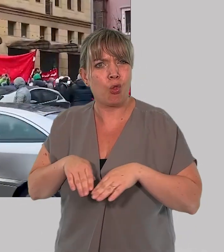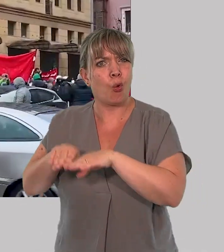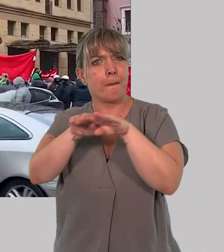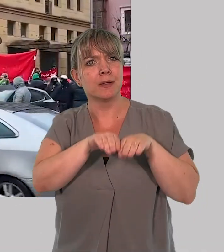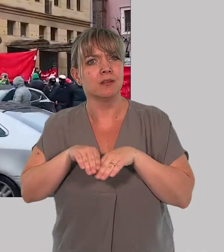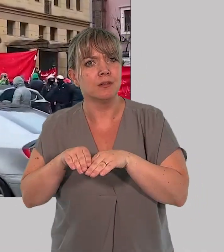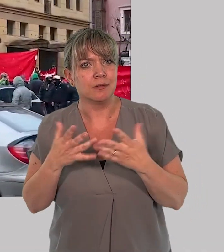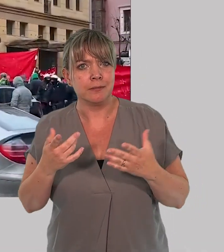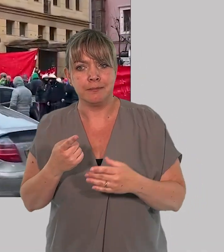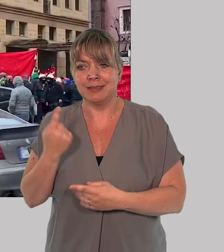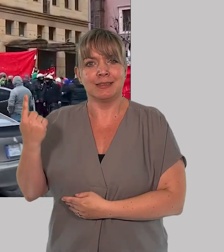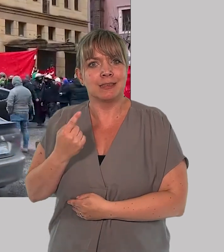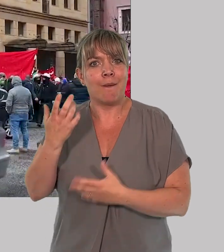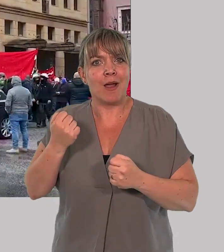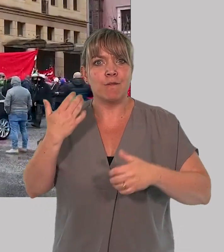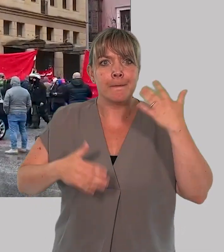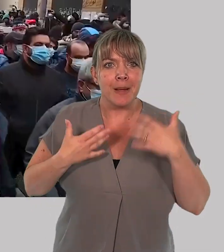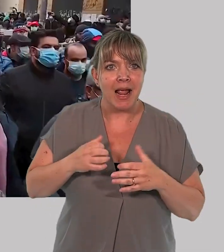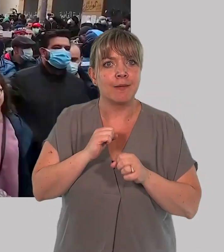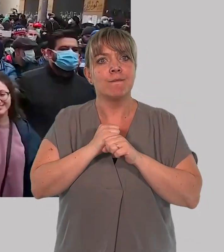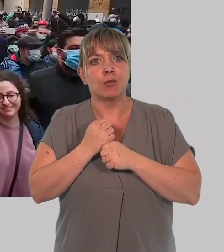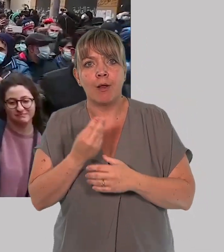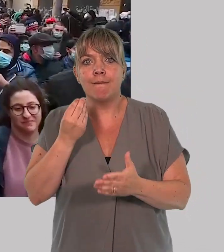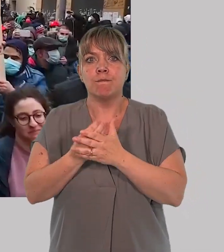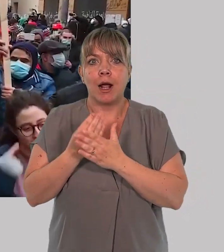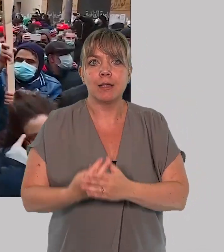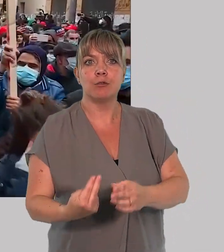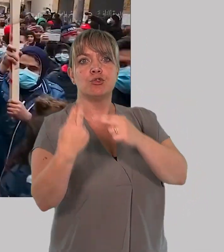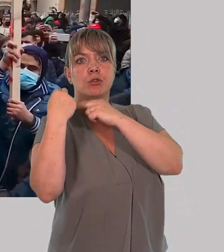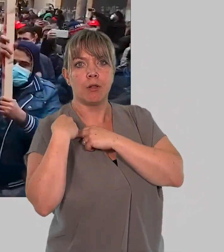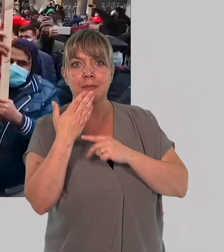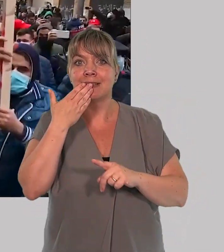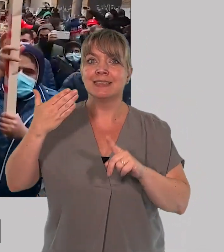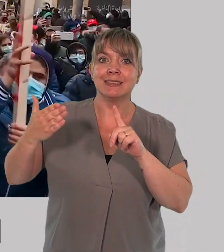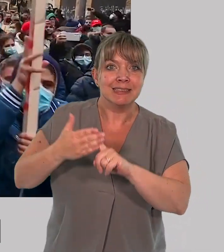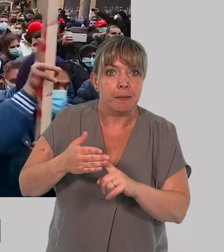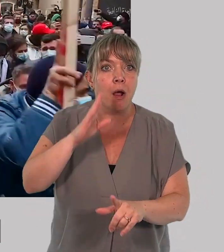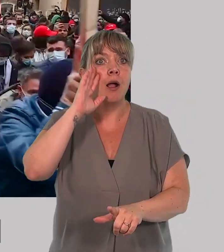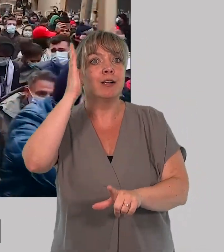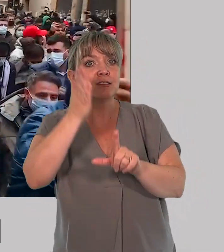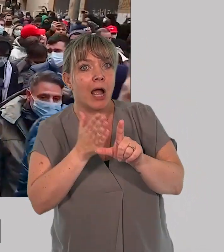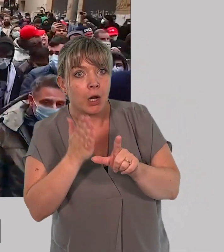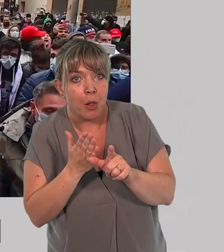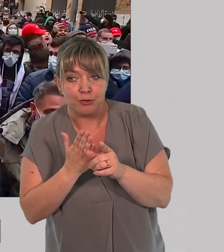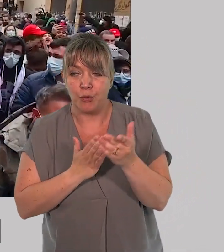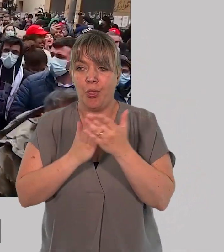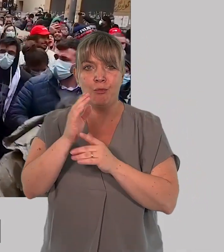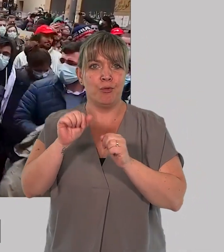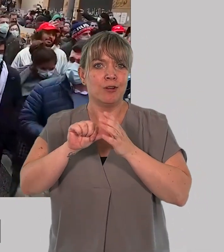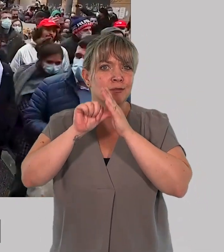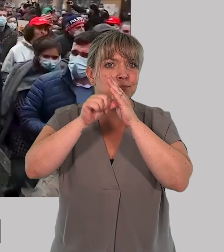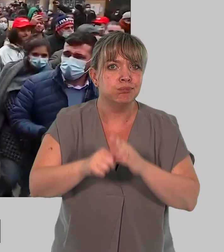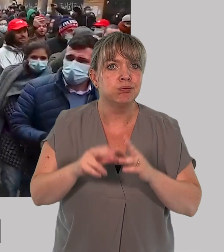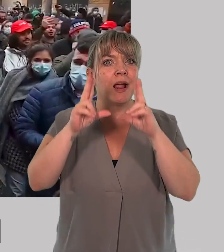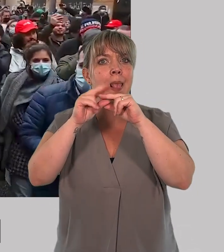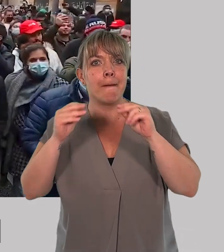the stigma and psychological impact during the already tough Lebanese economic crisis was significant on her and on my family as a whole.